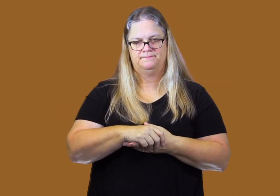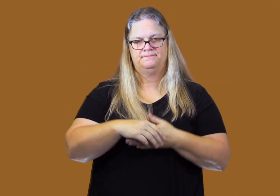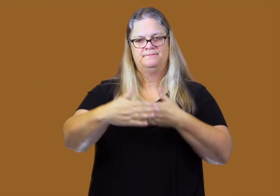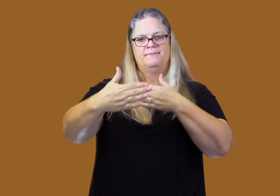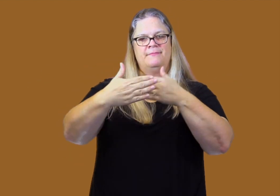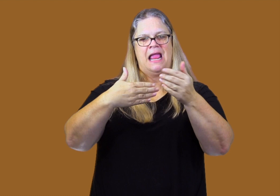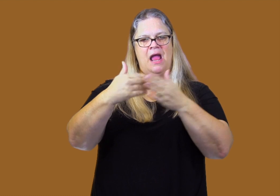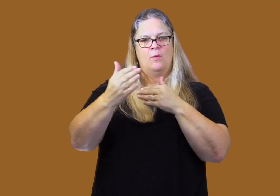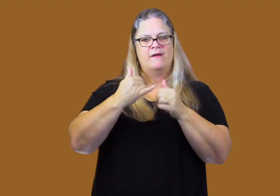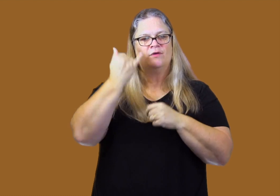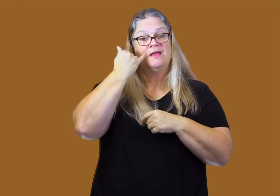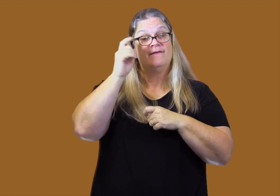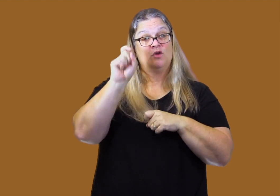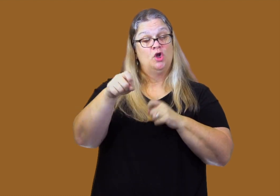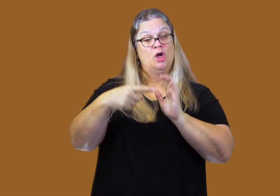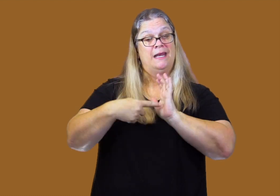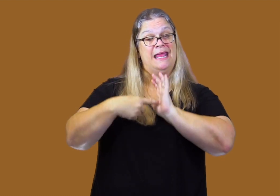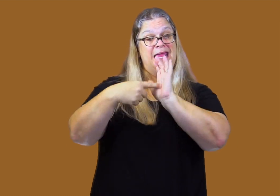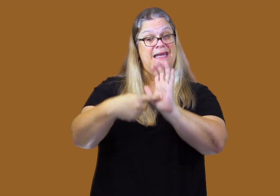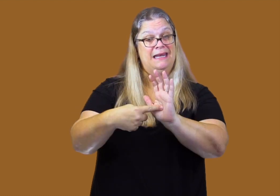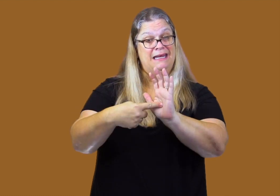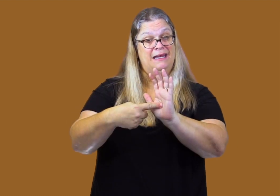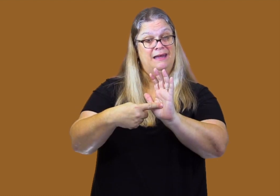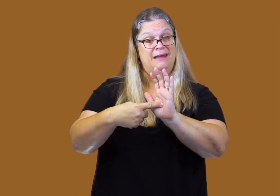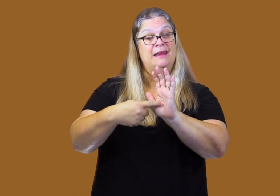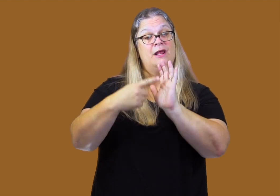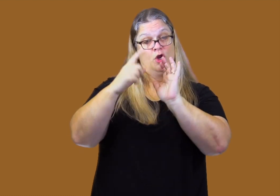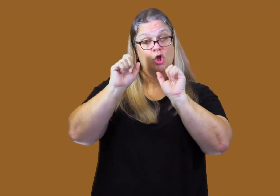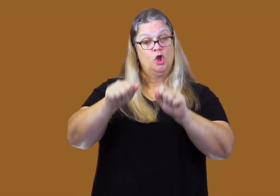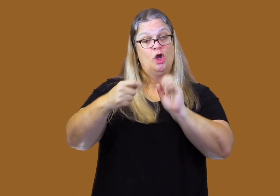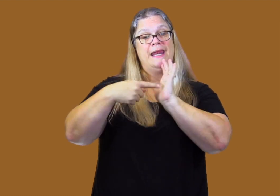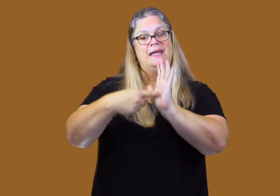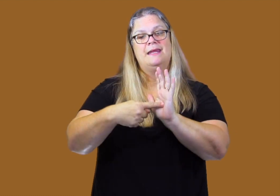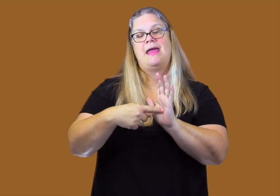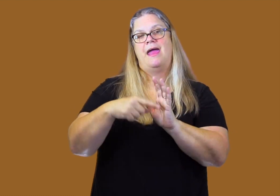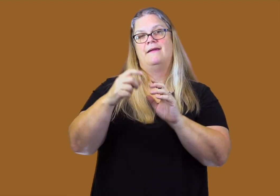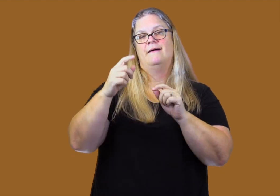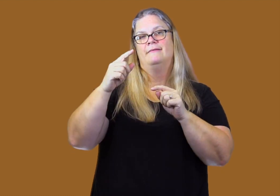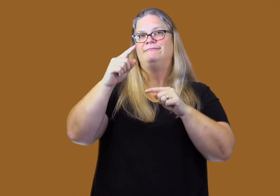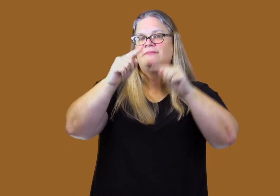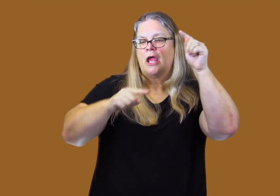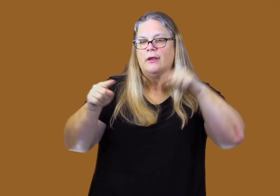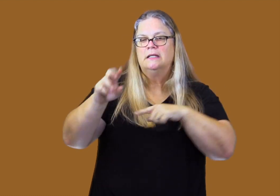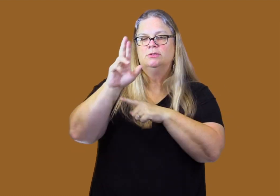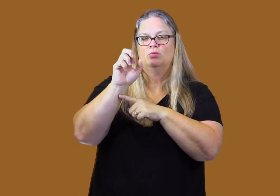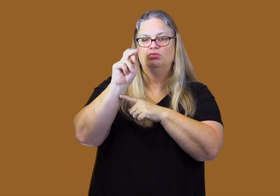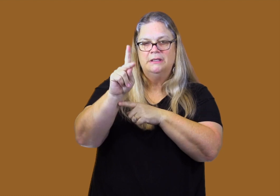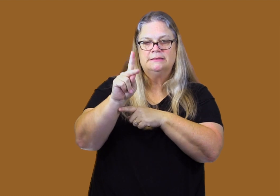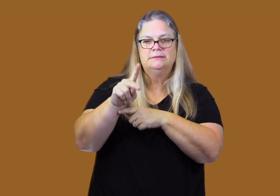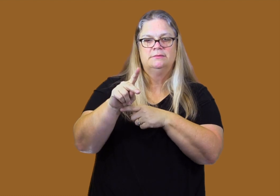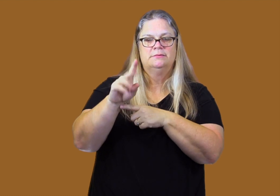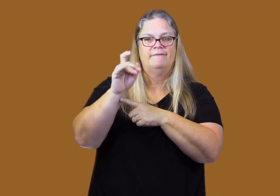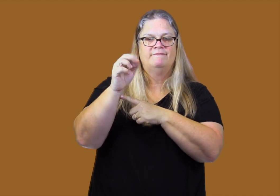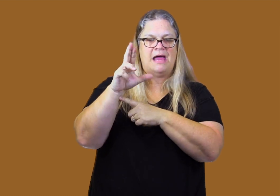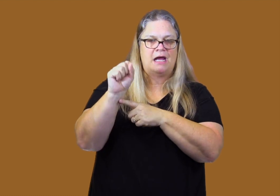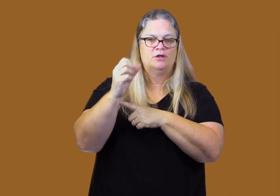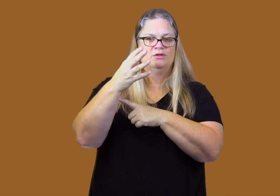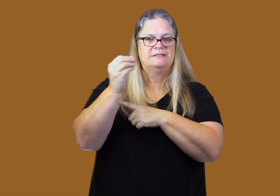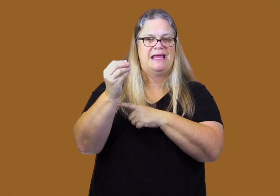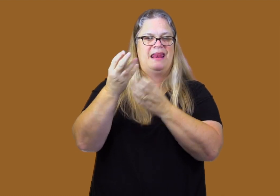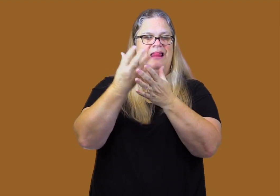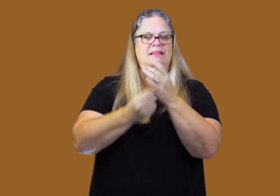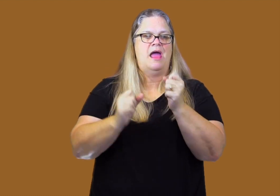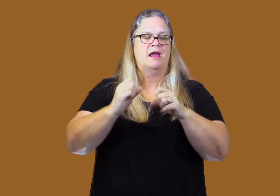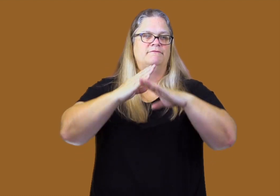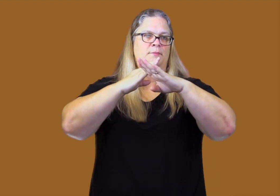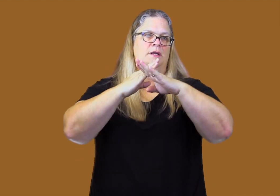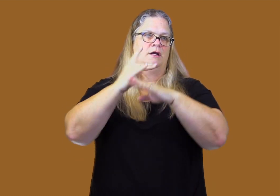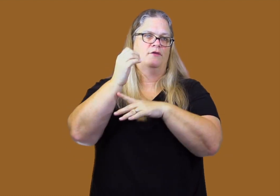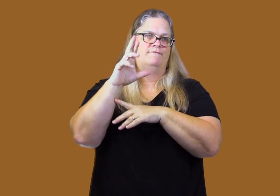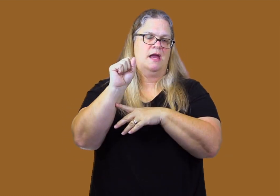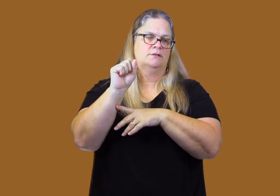However, it could also indicate various risk factors, and lack of protective factors as well.